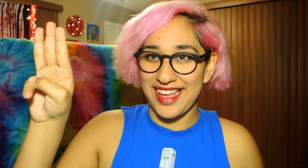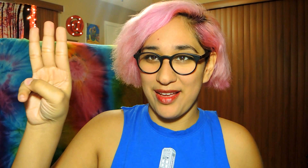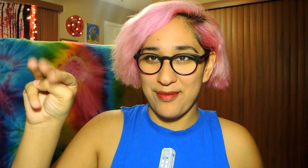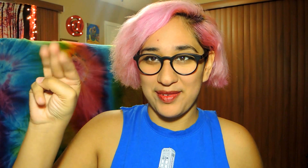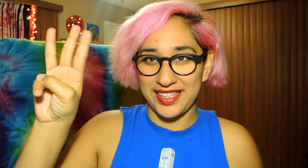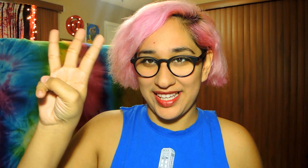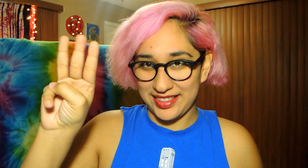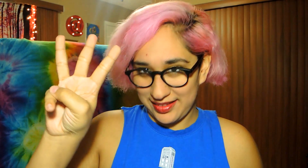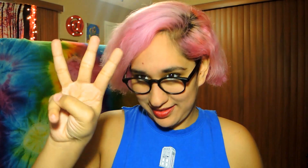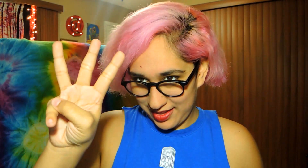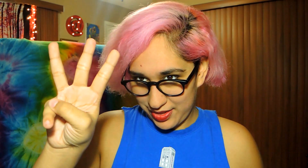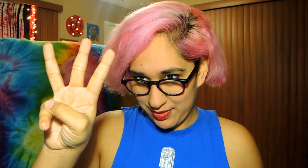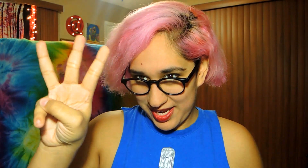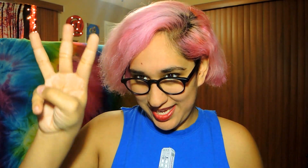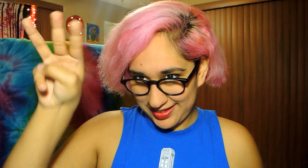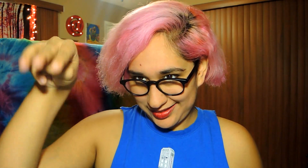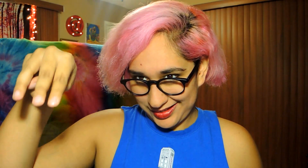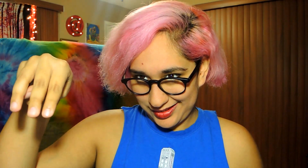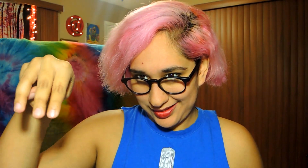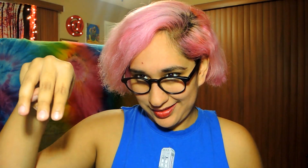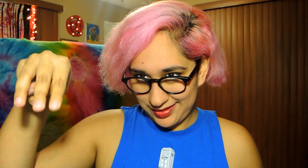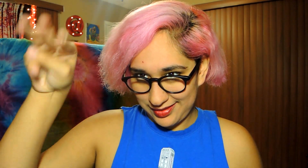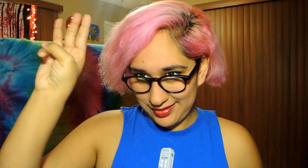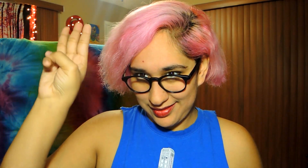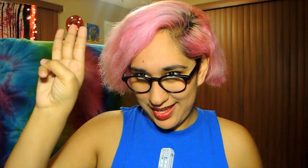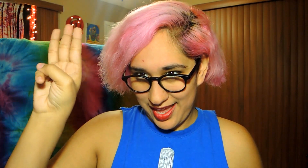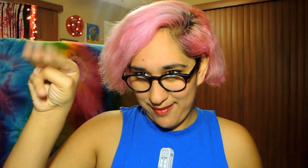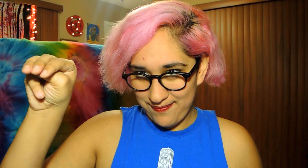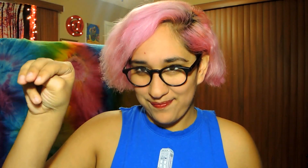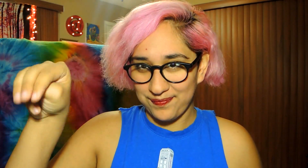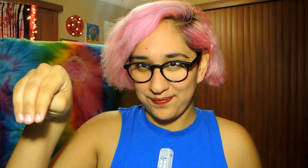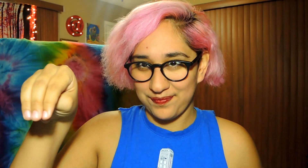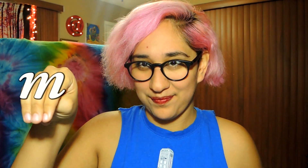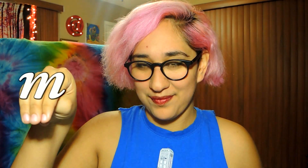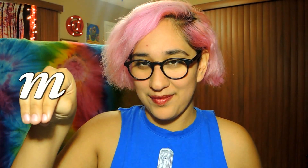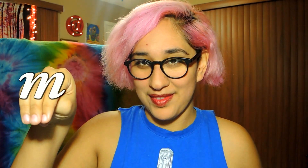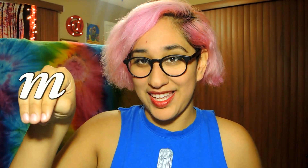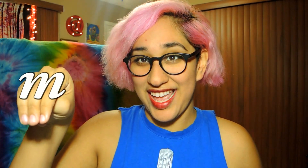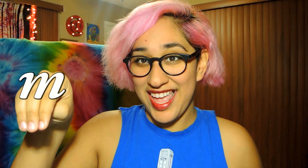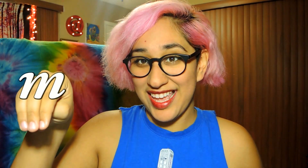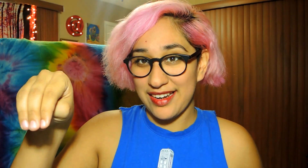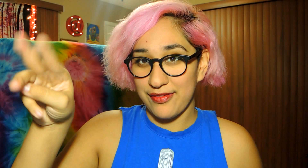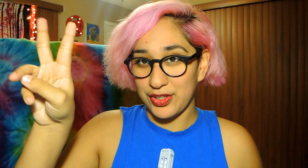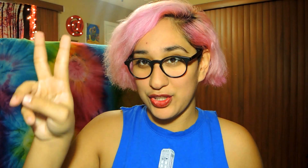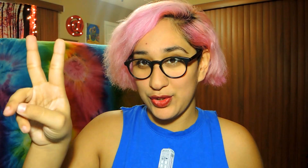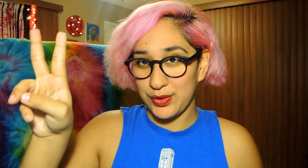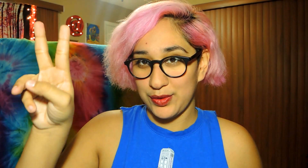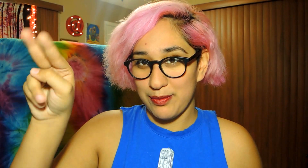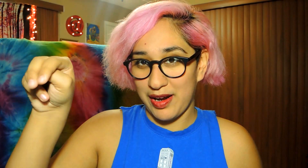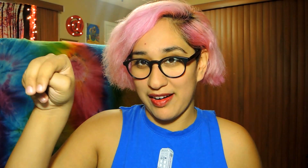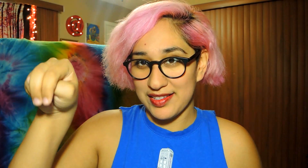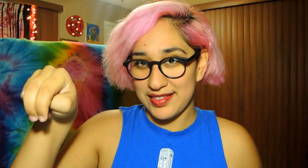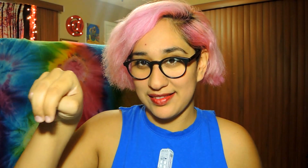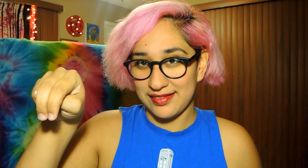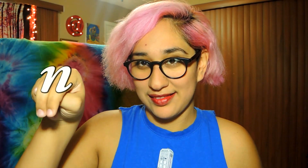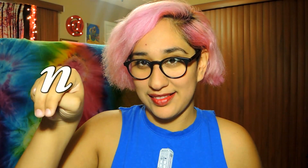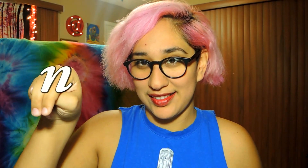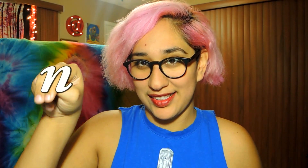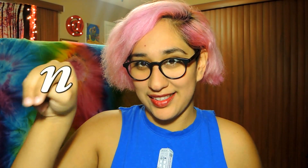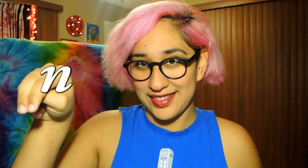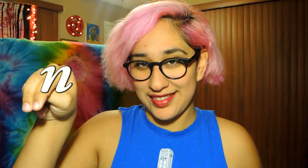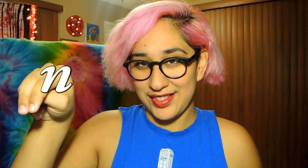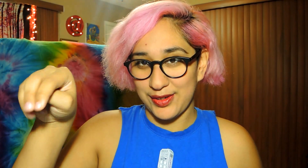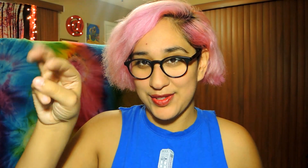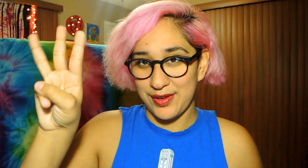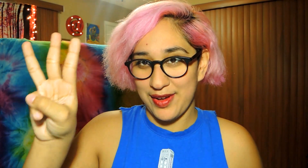"M" like the three- [CLICKS TONGUE] "M"and then "N" for the two bars, it's two so..